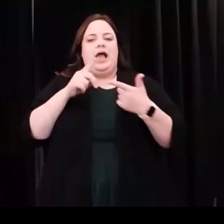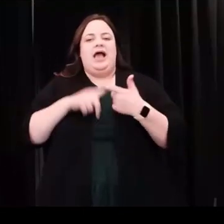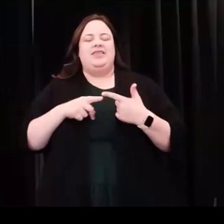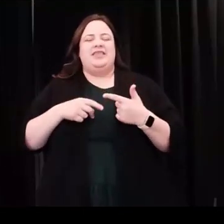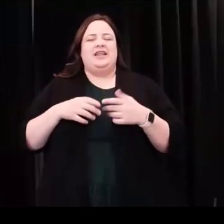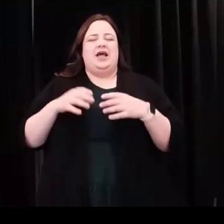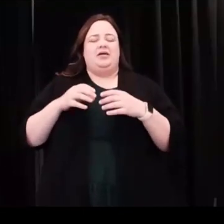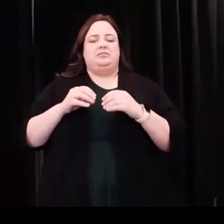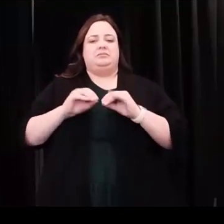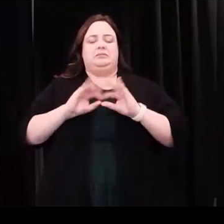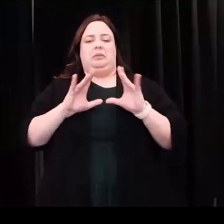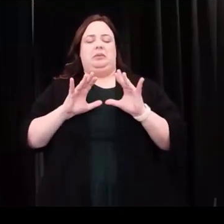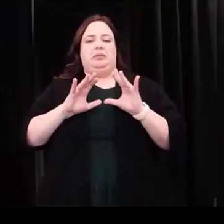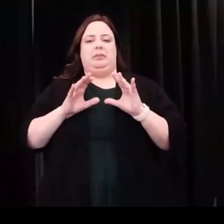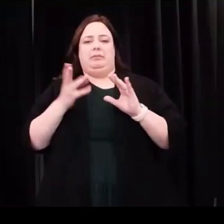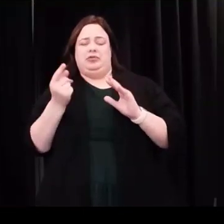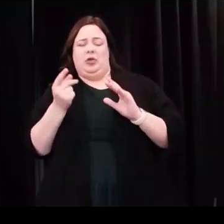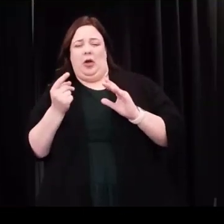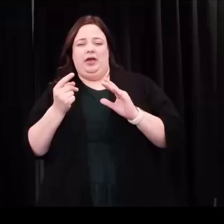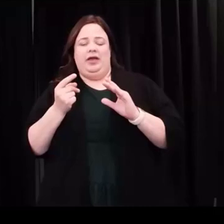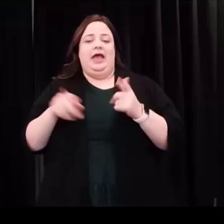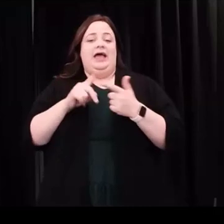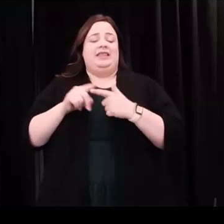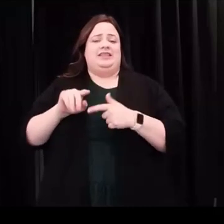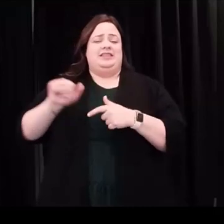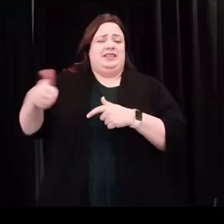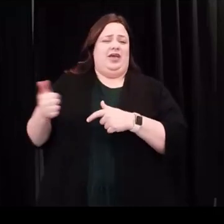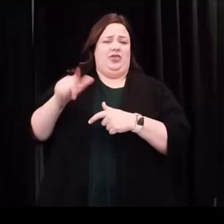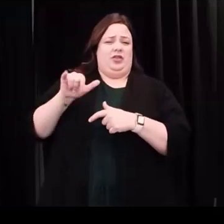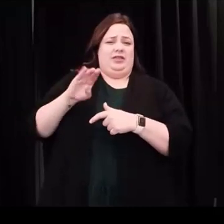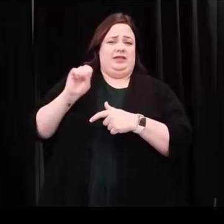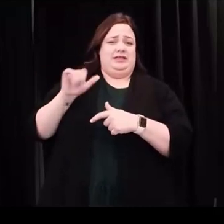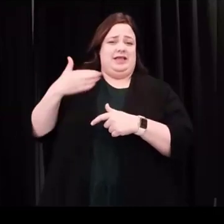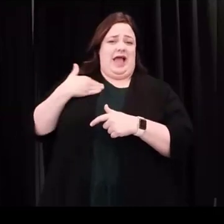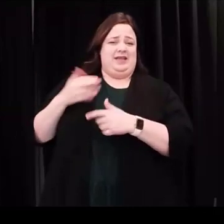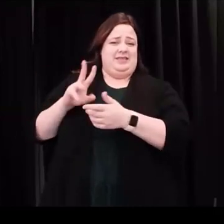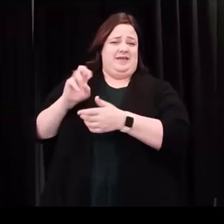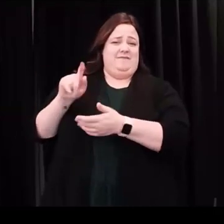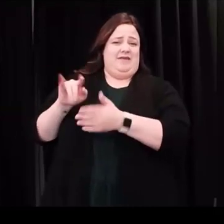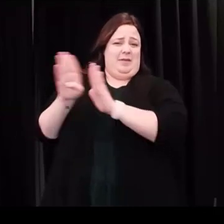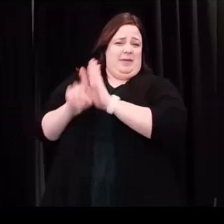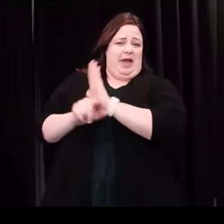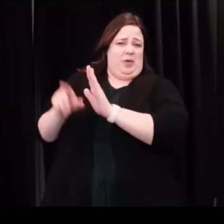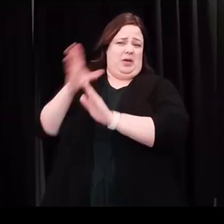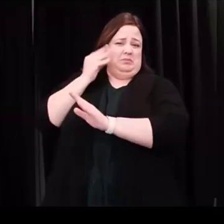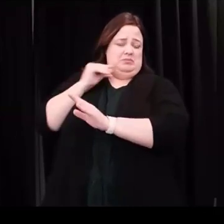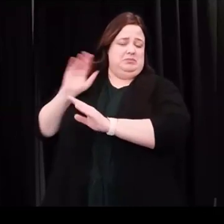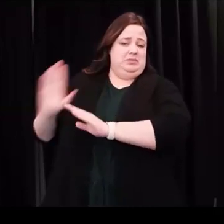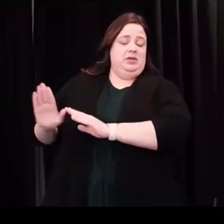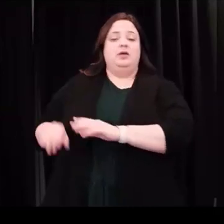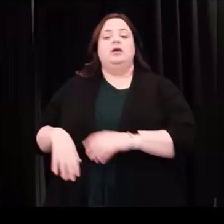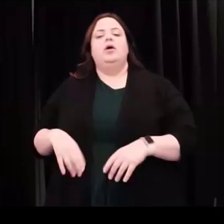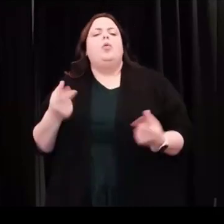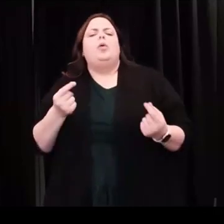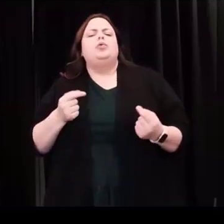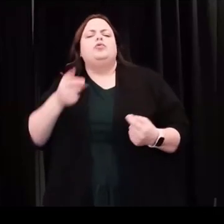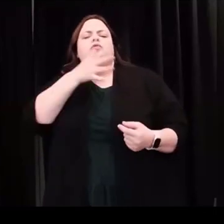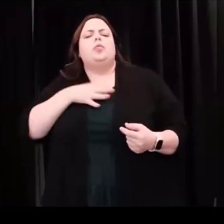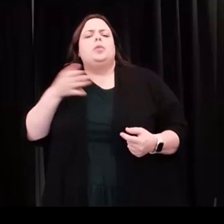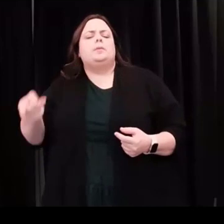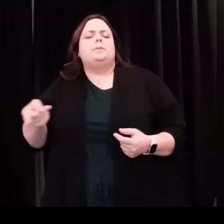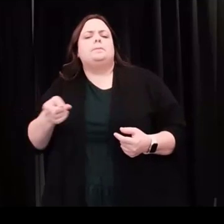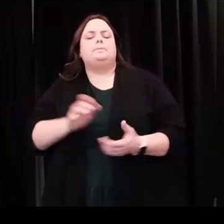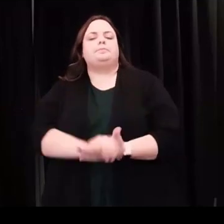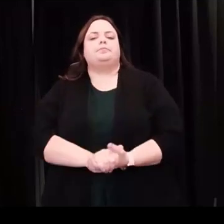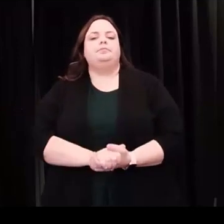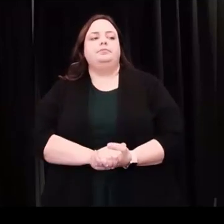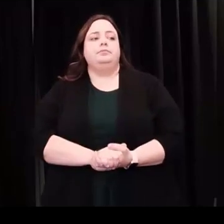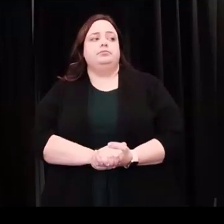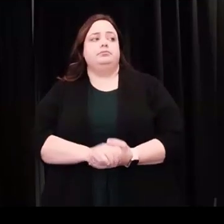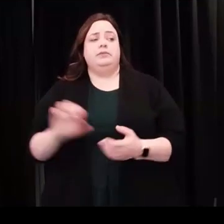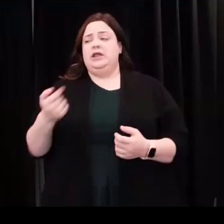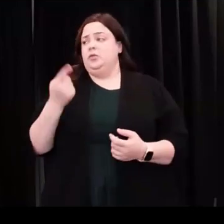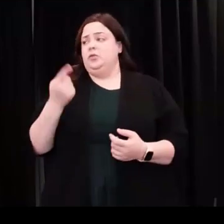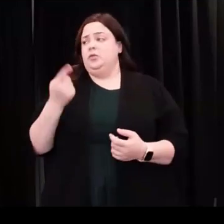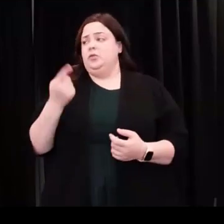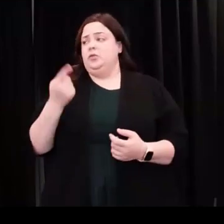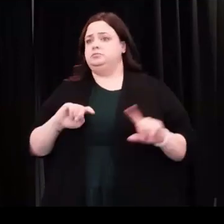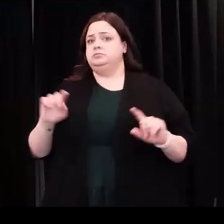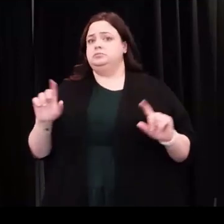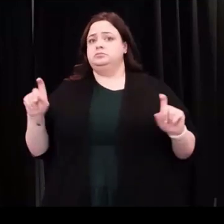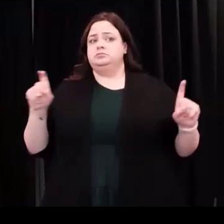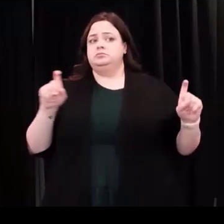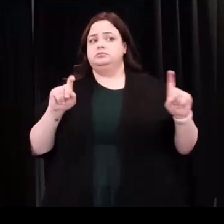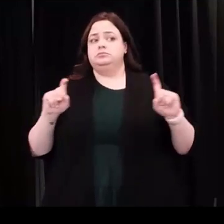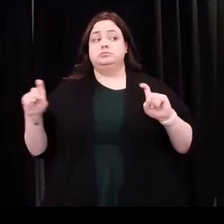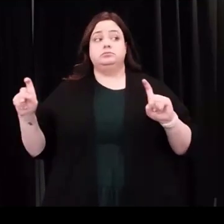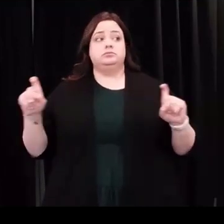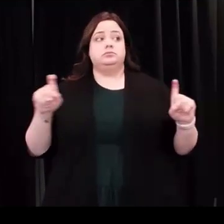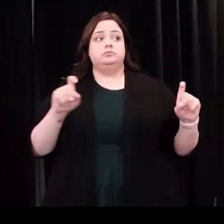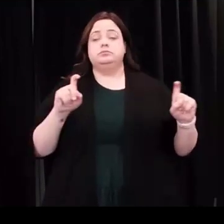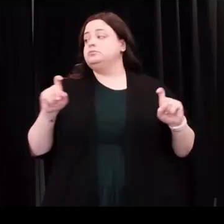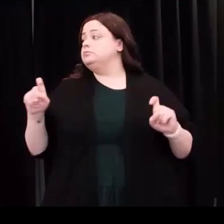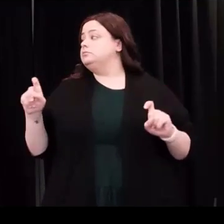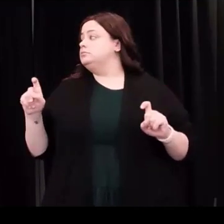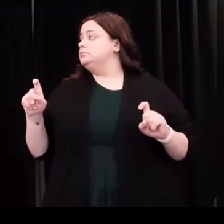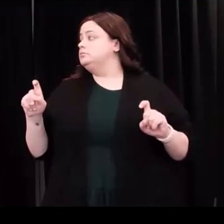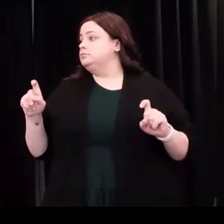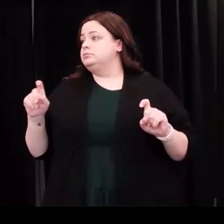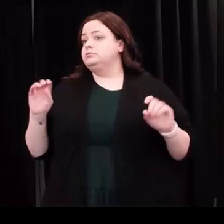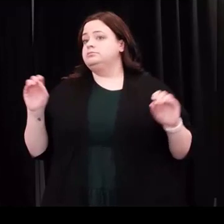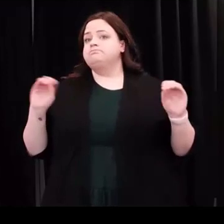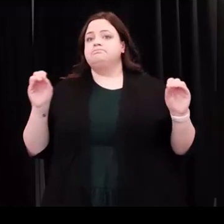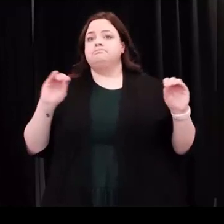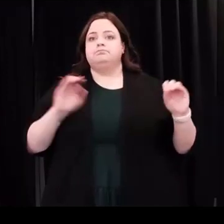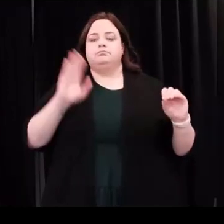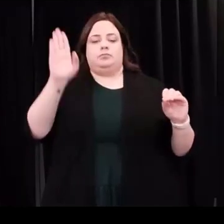Lindsay's the one with a veterinary background. So what would we do for Mx. Marmalade? Anybody? Oh we